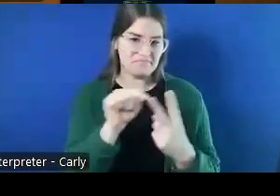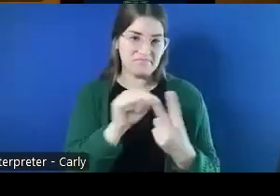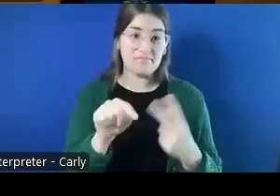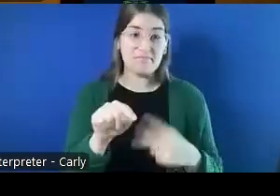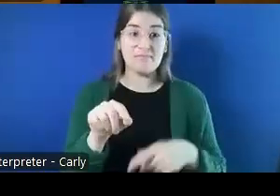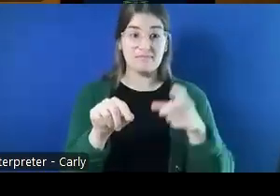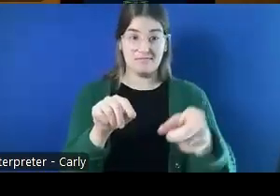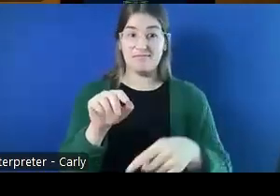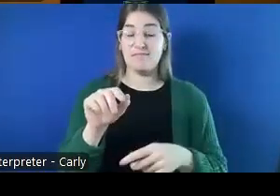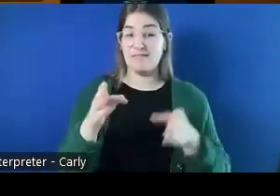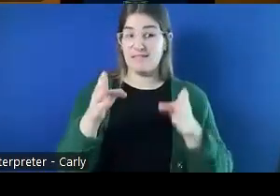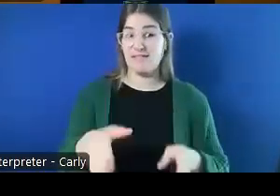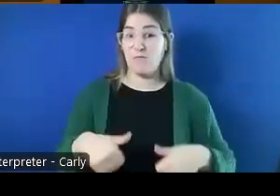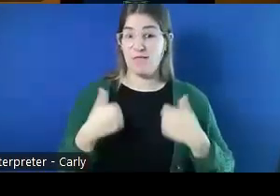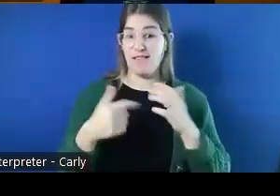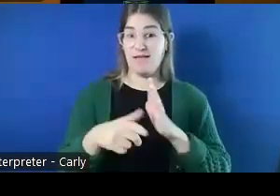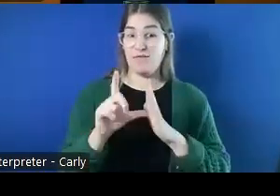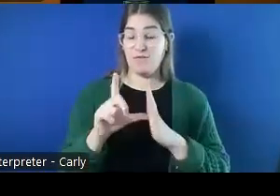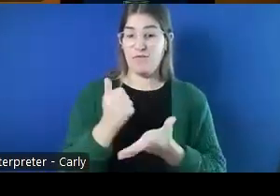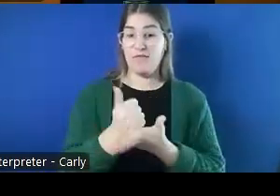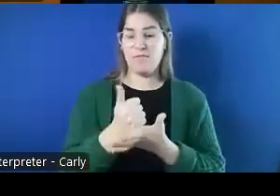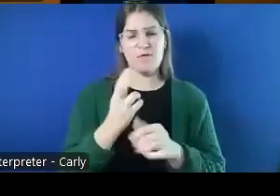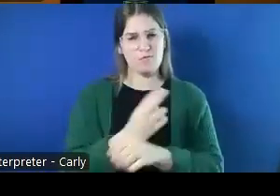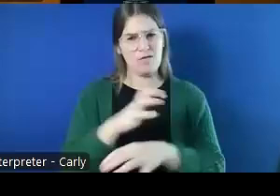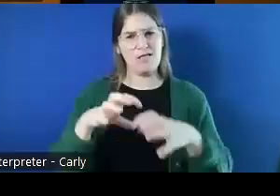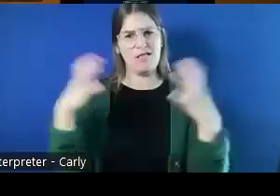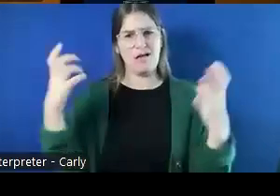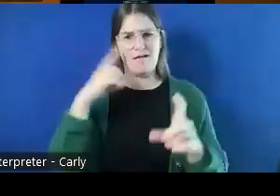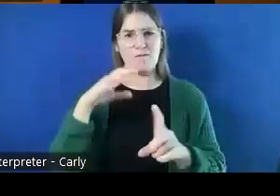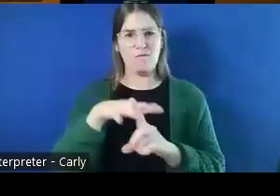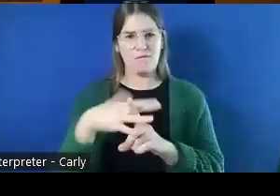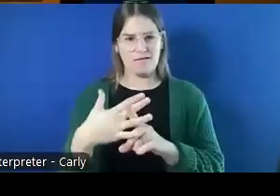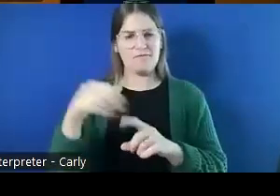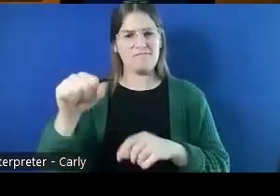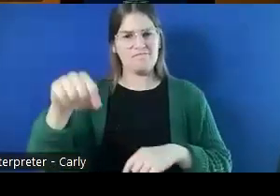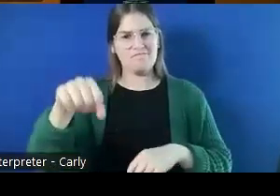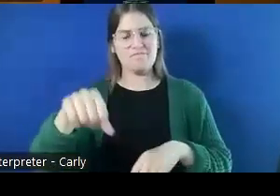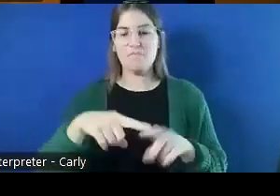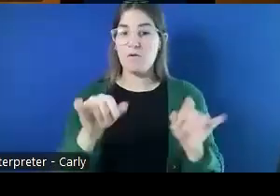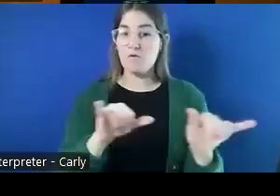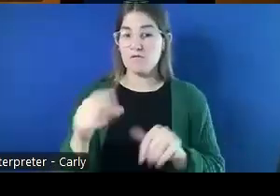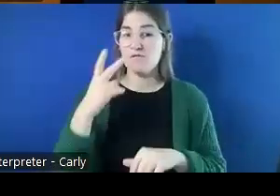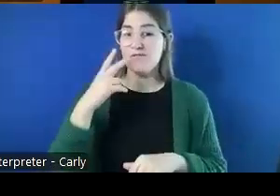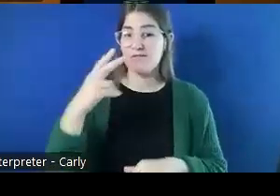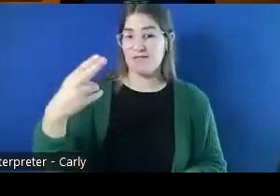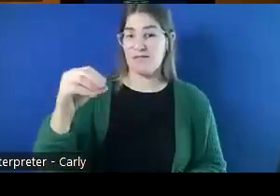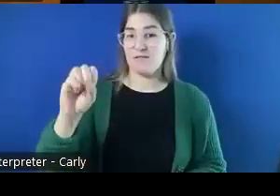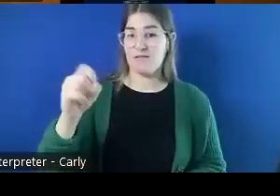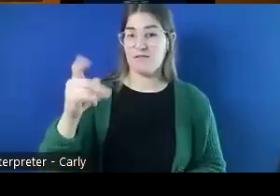lot in the cancer context but in an individual way especially in hospice as a way of Legacy